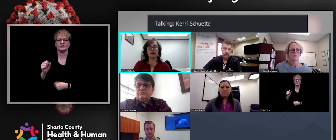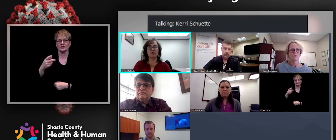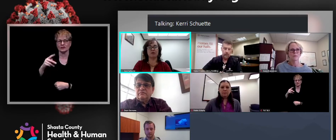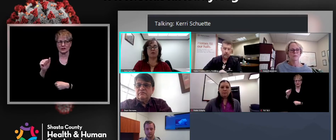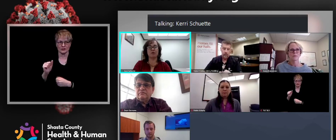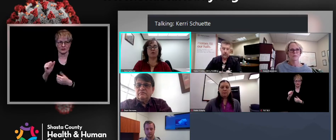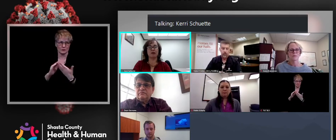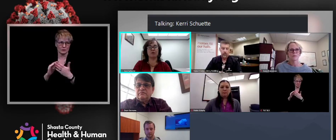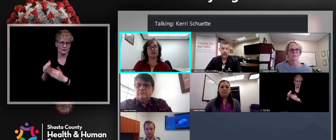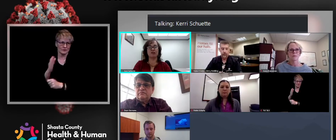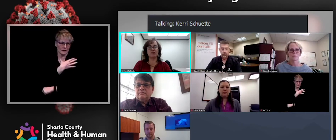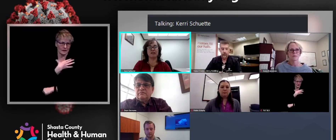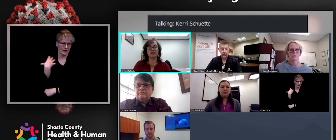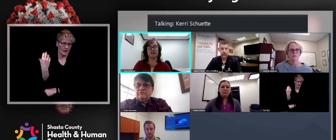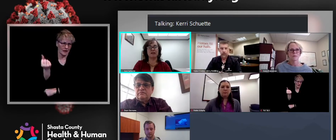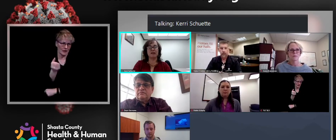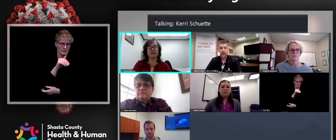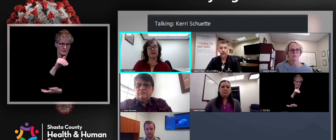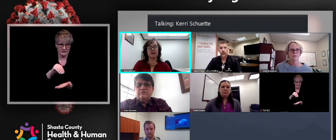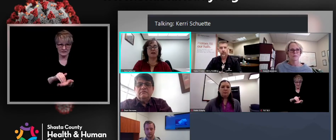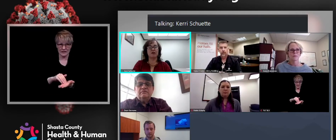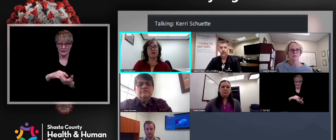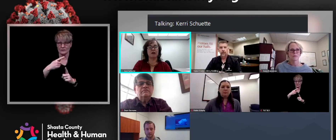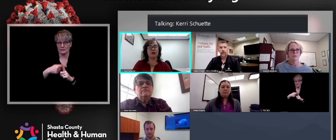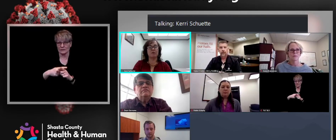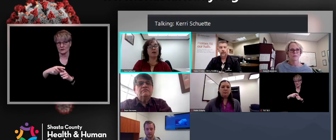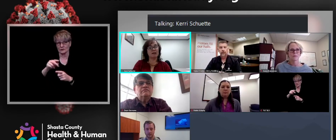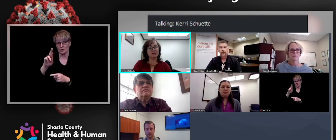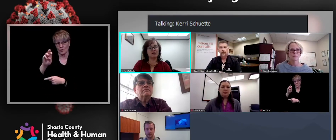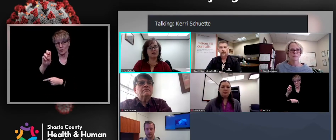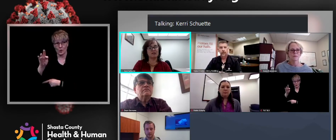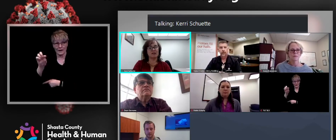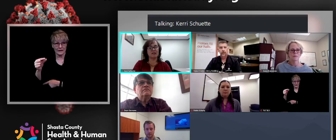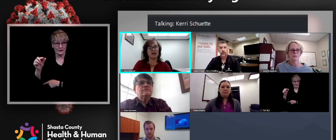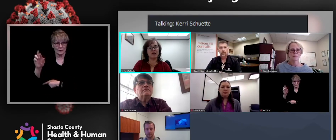Hayward from the Redding Rancheria. I know that Mark had something to start us out with today.